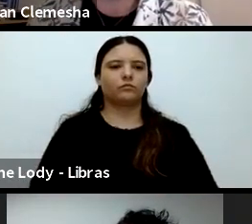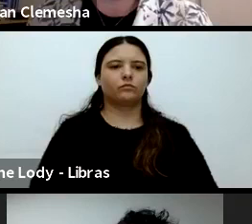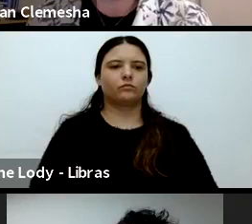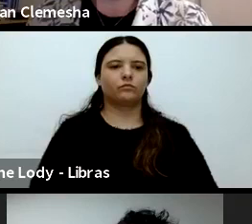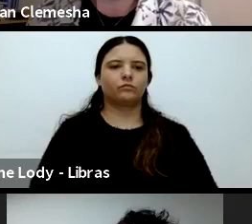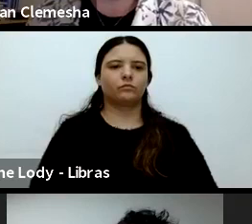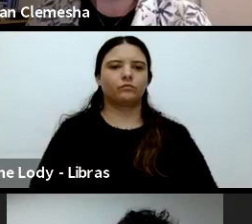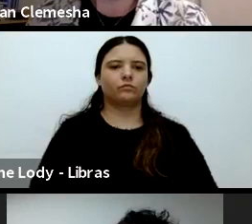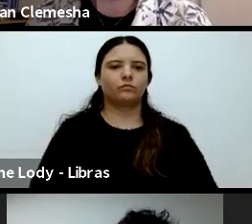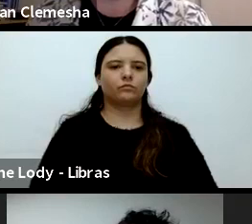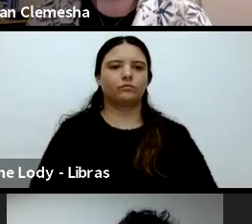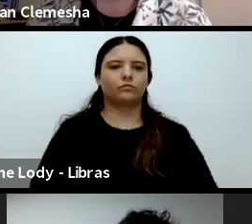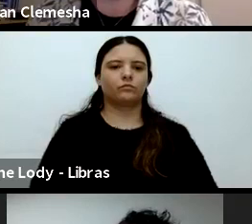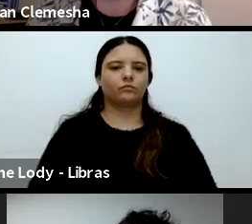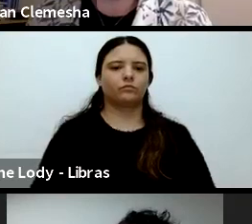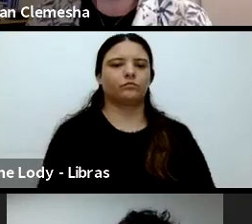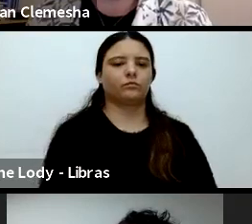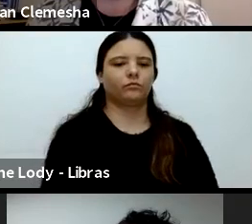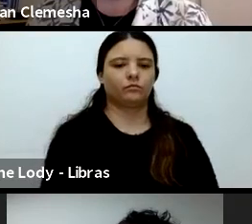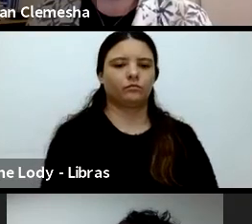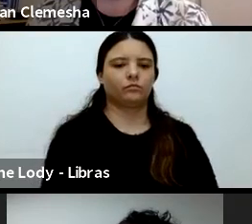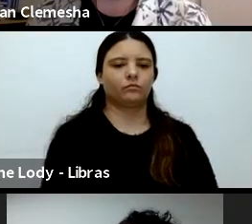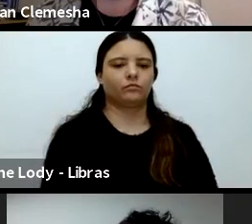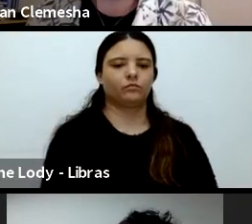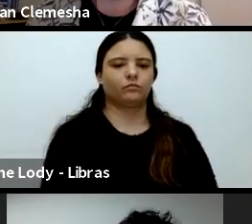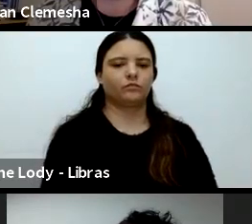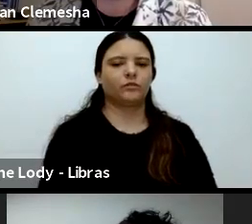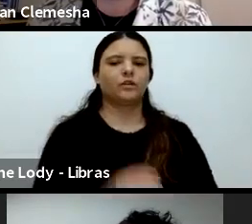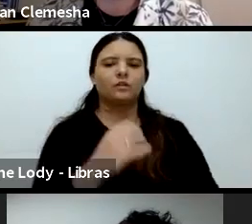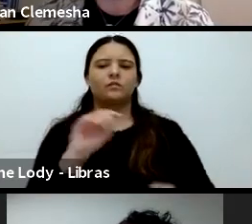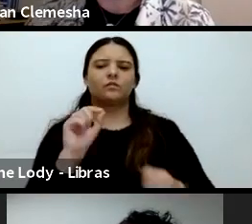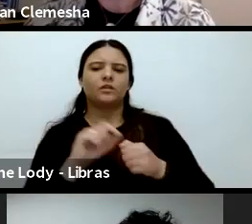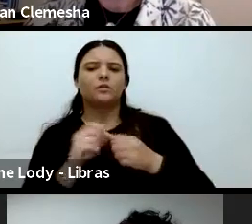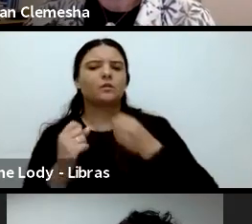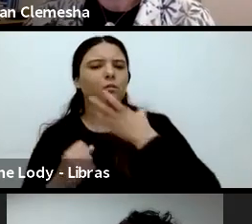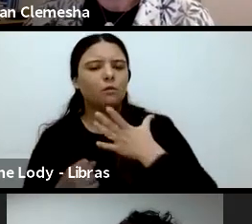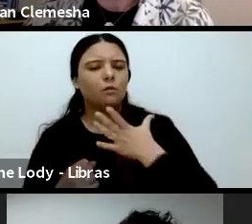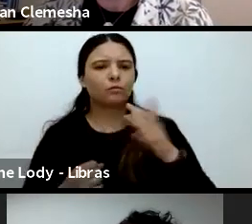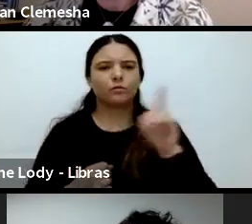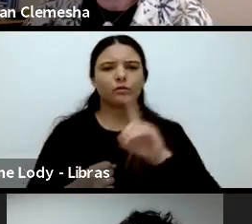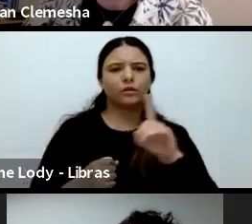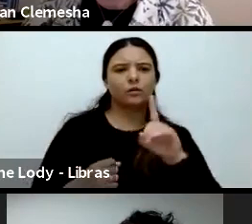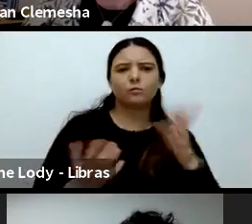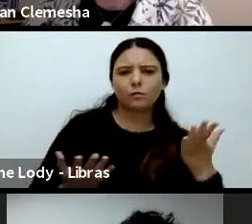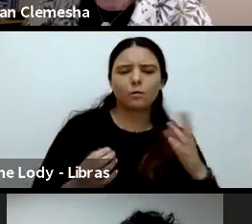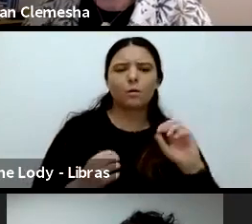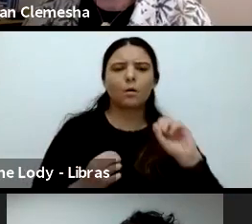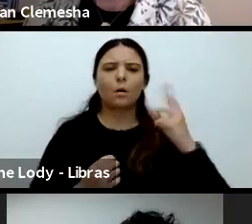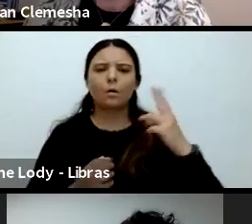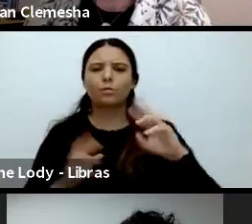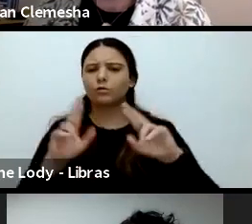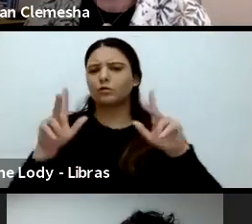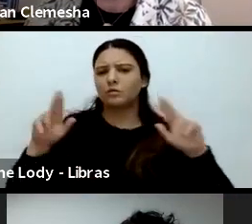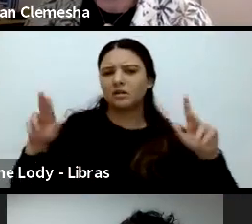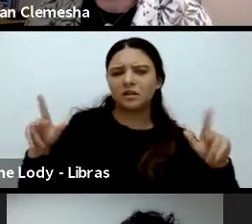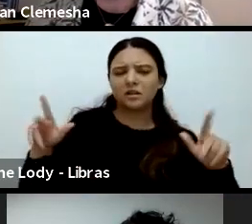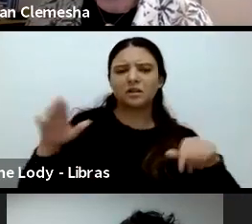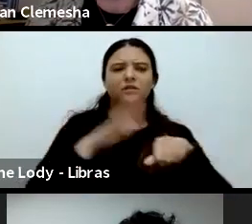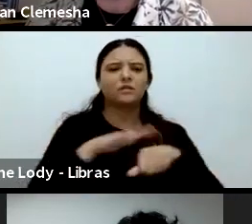me and everybody else do it we're me and everybody else do what we're good at. worse.